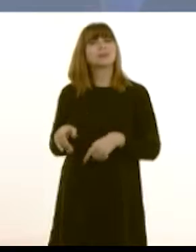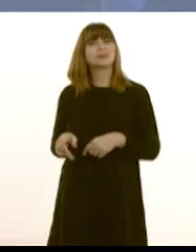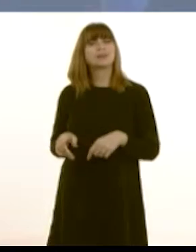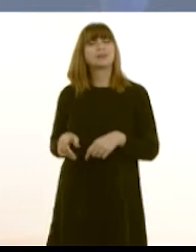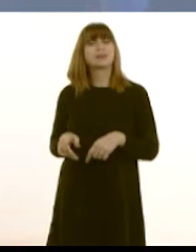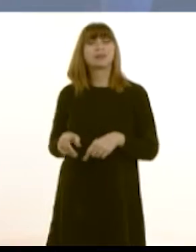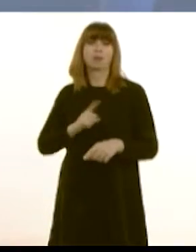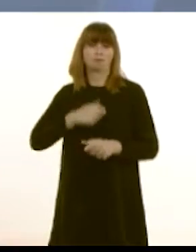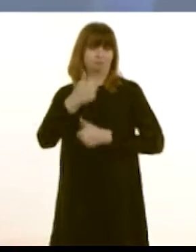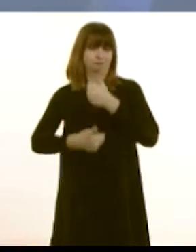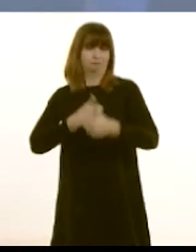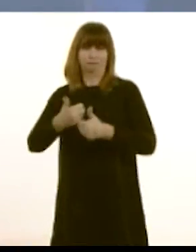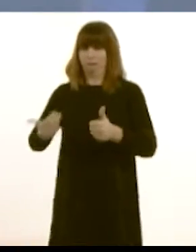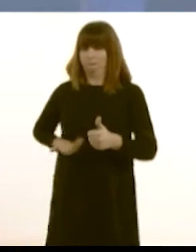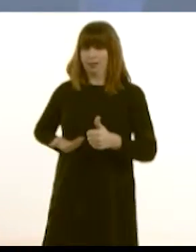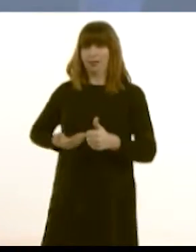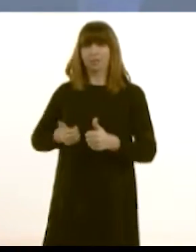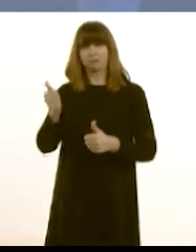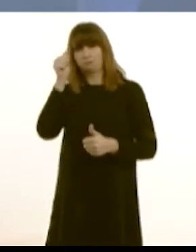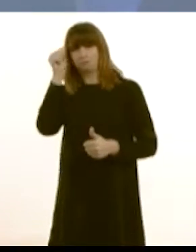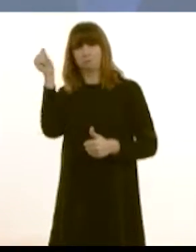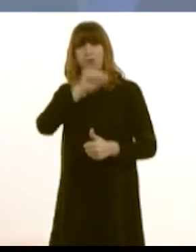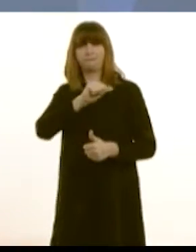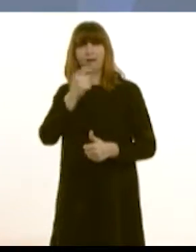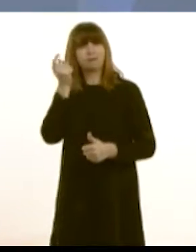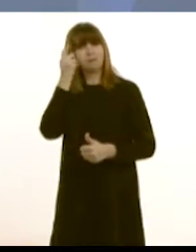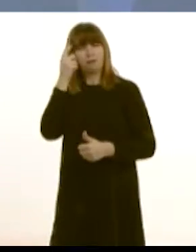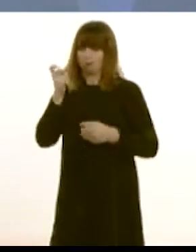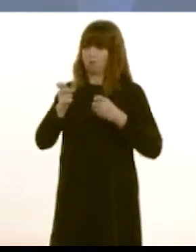part to businessesí ability to work maturely in partnership with the local authority on